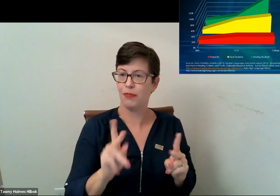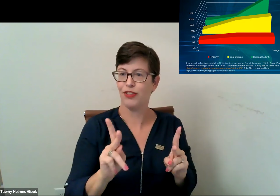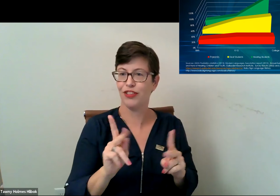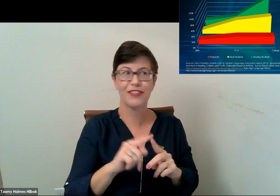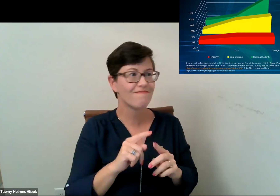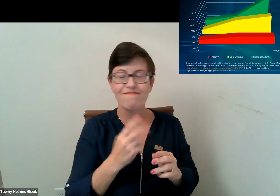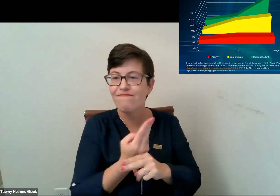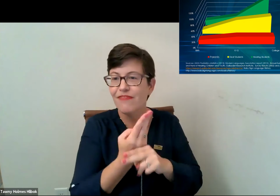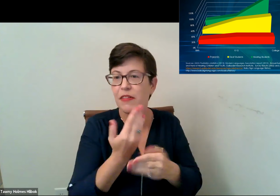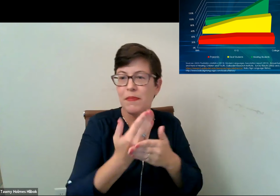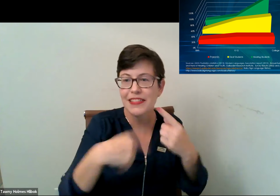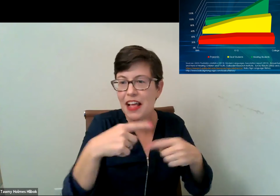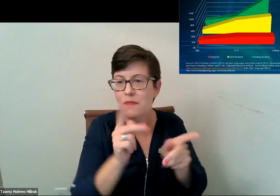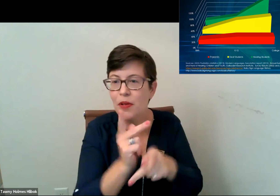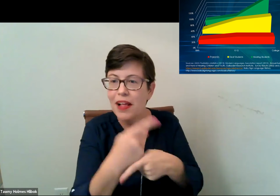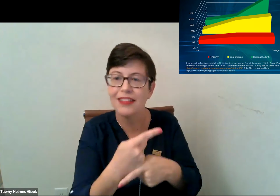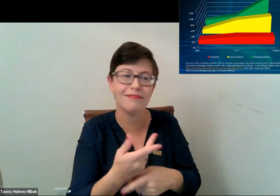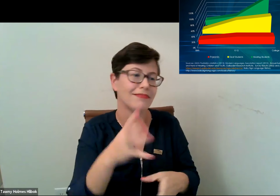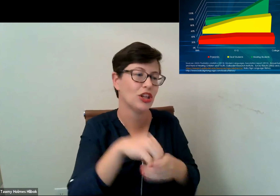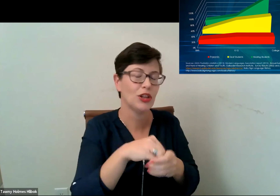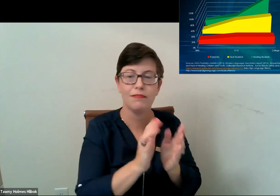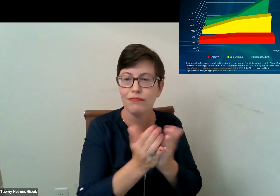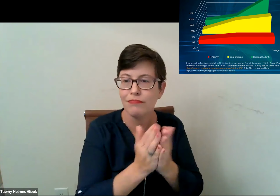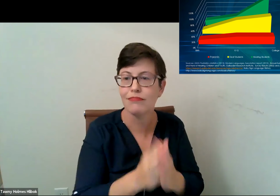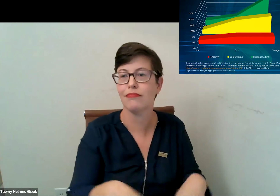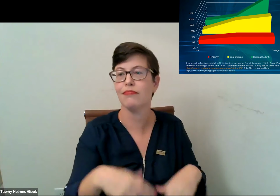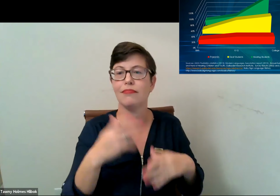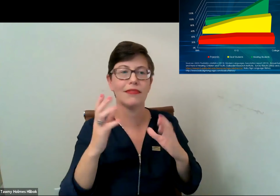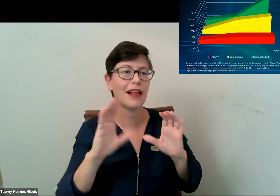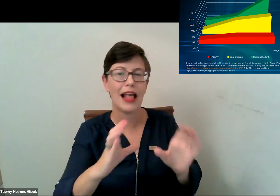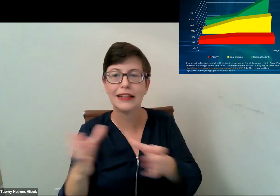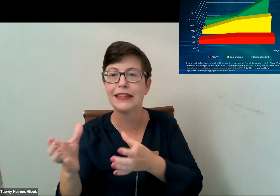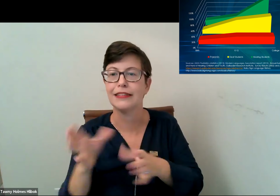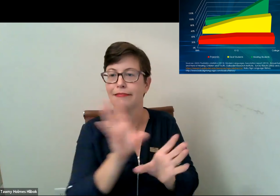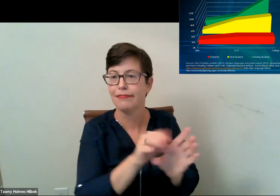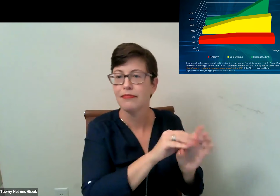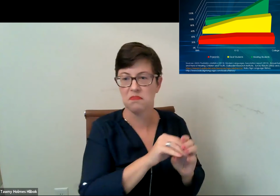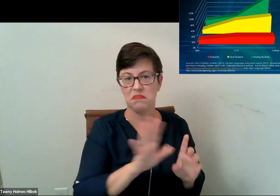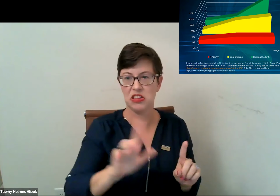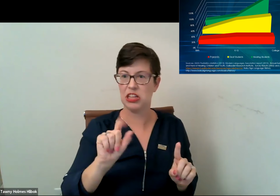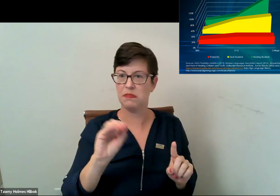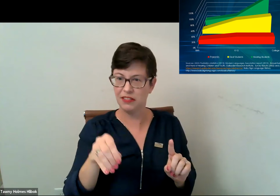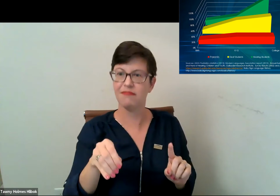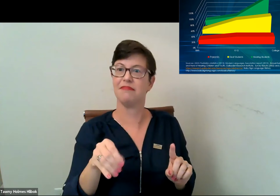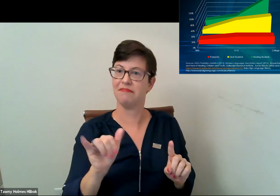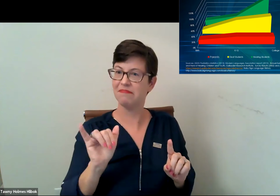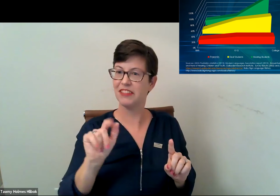of hearing babies, have the opportunity to some form of sign language production, whether it be from books or classes or baby signs.